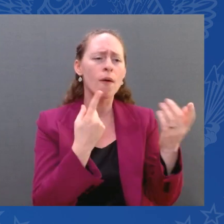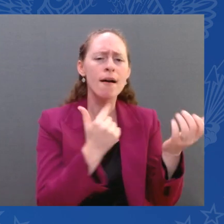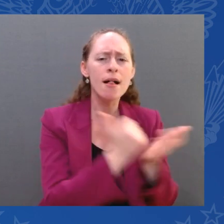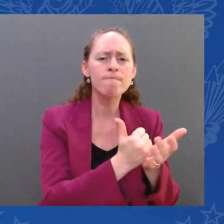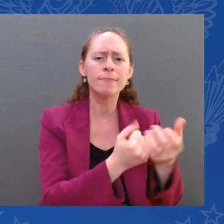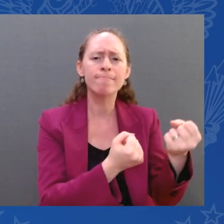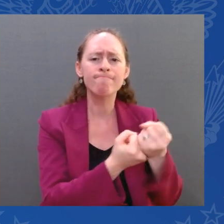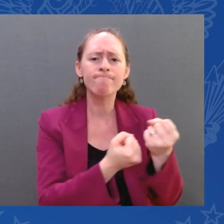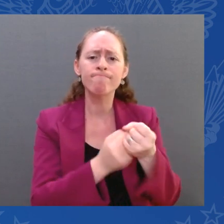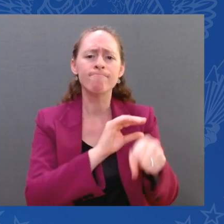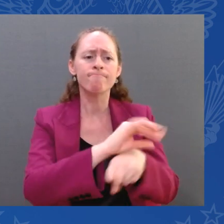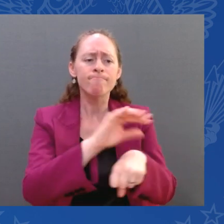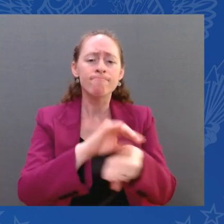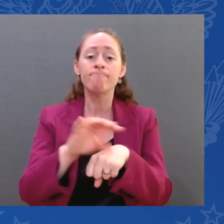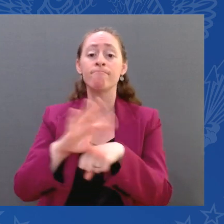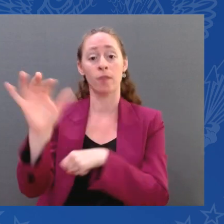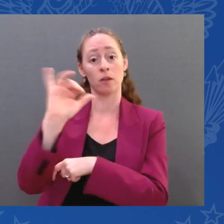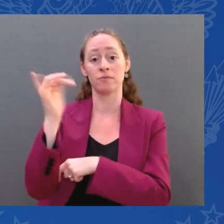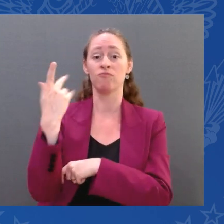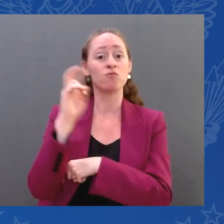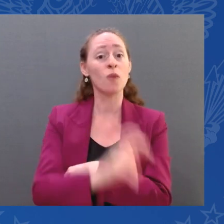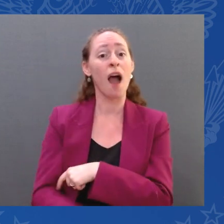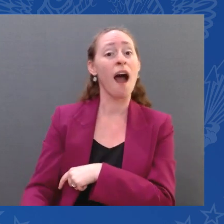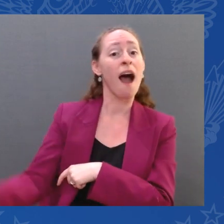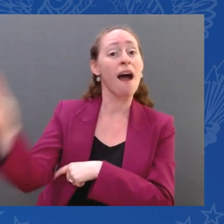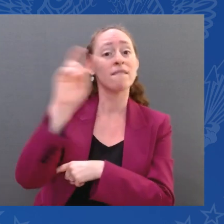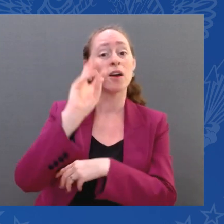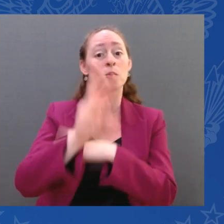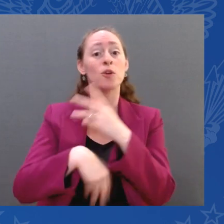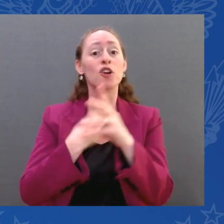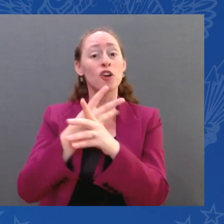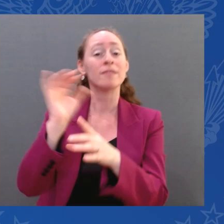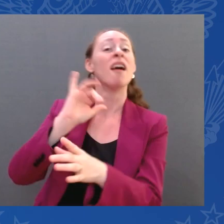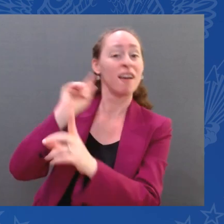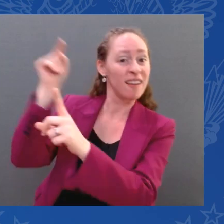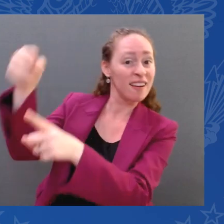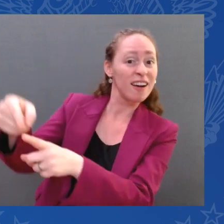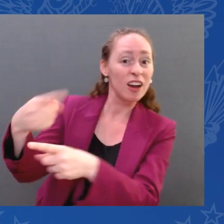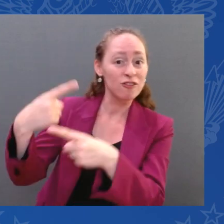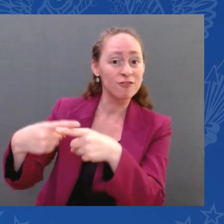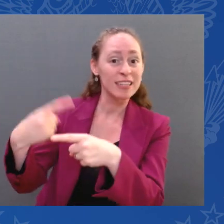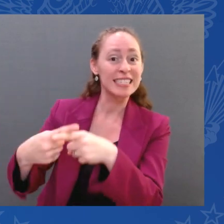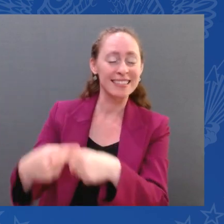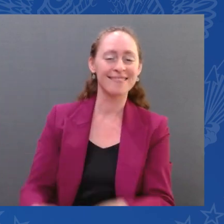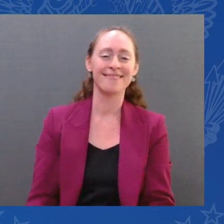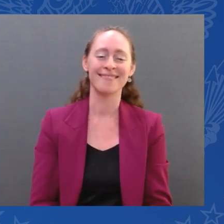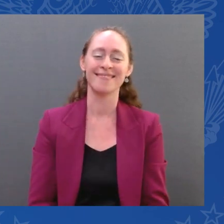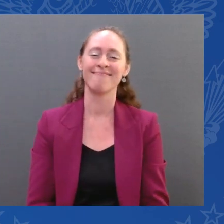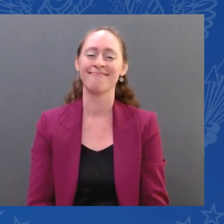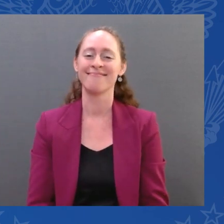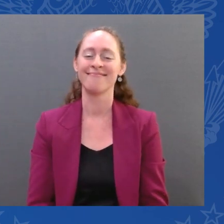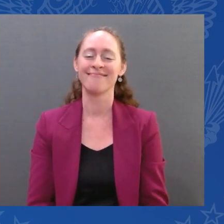to strengthen the bonds between two nations founded on the belief that democracy is the way. And on more than one occasion.